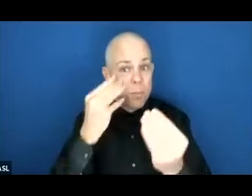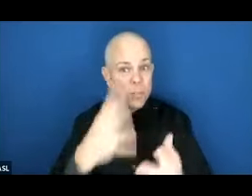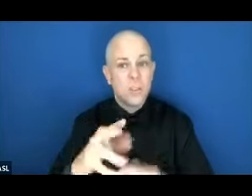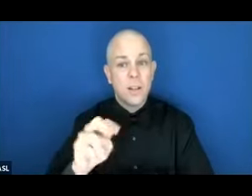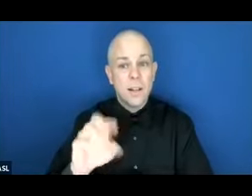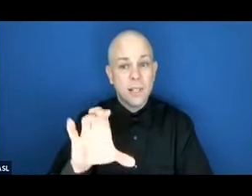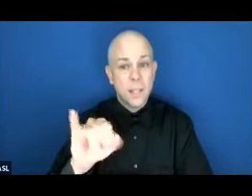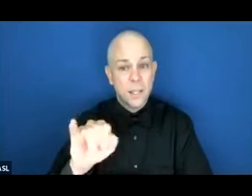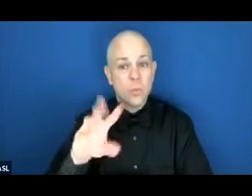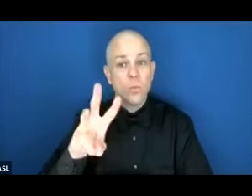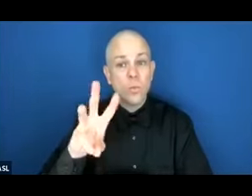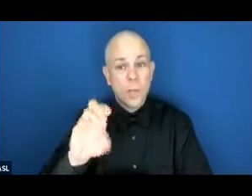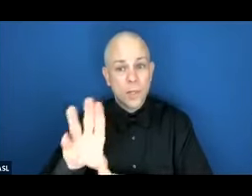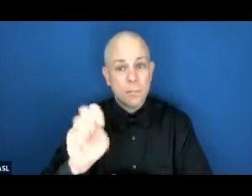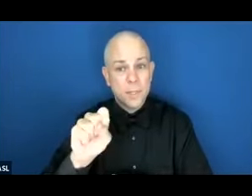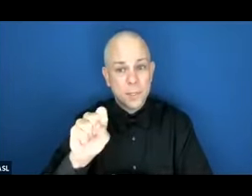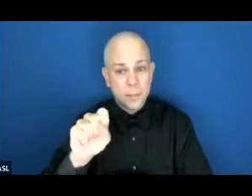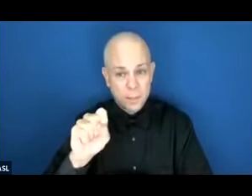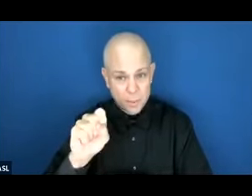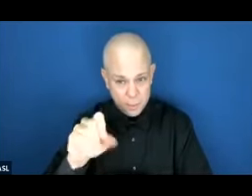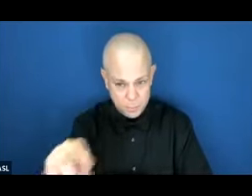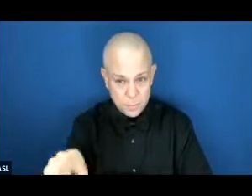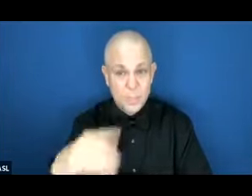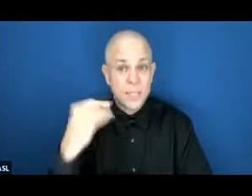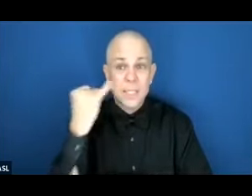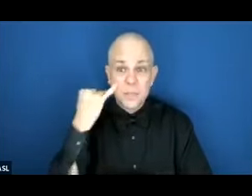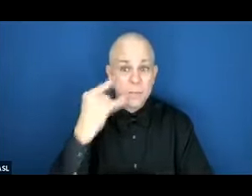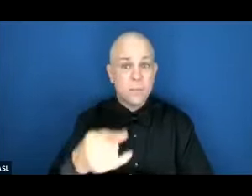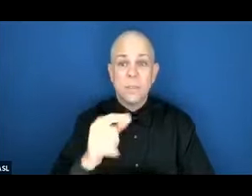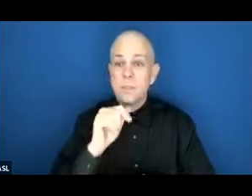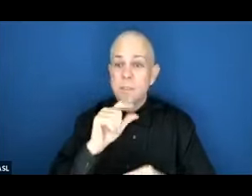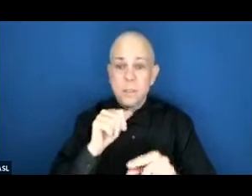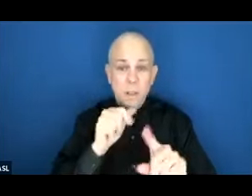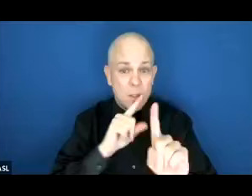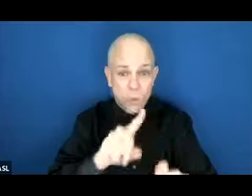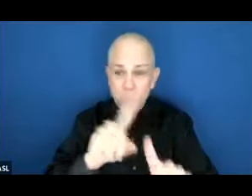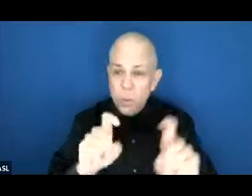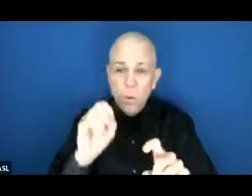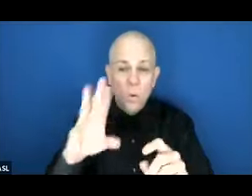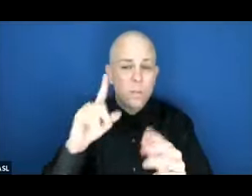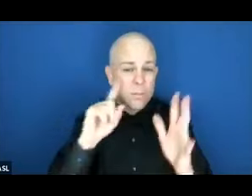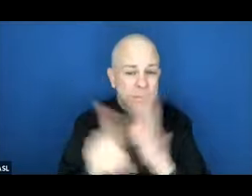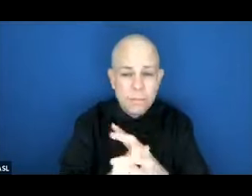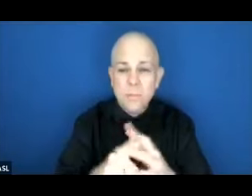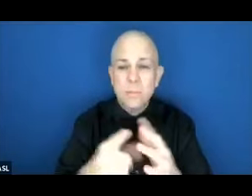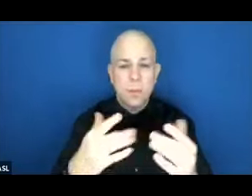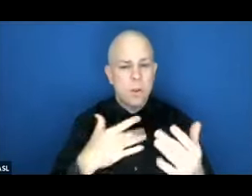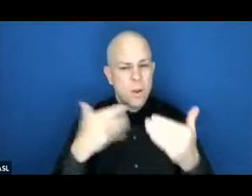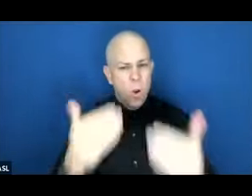if we did not get to your question tonight or you have additional ones that come up feel free to give us a call you can find our number there on our website